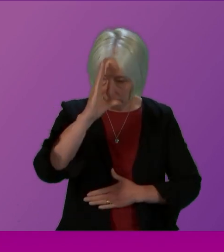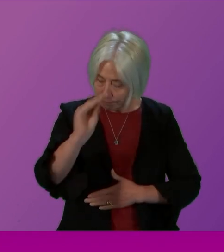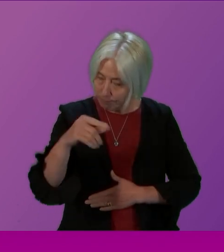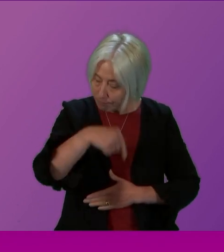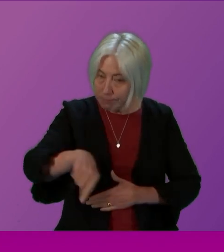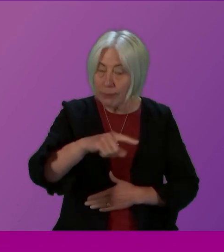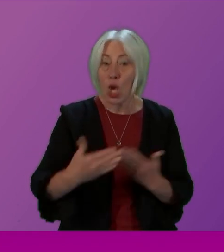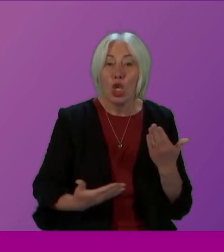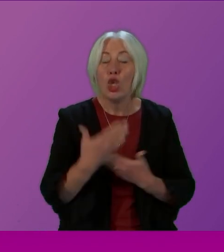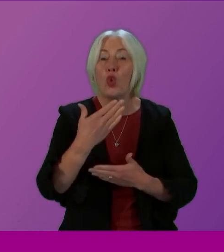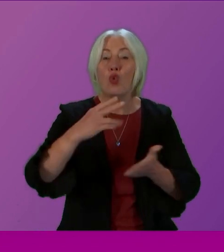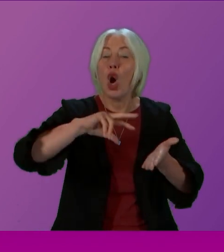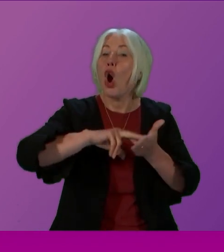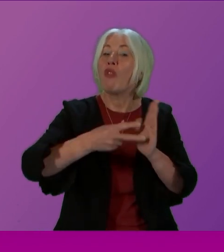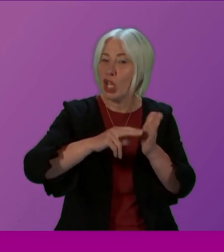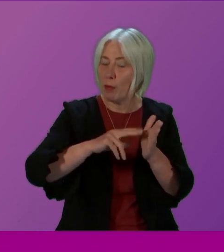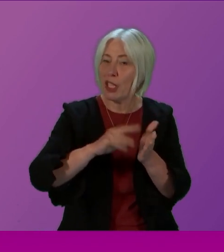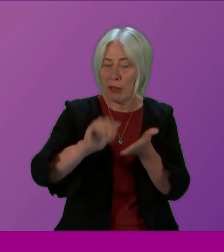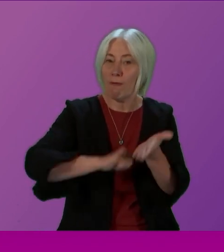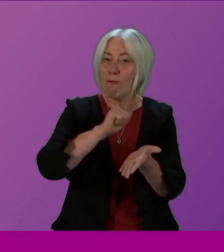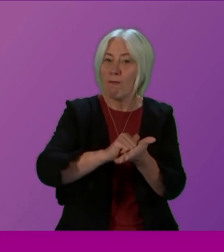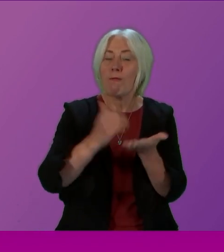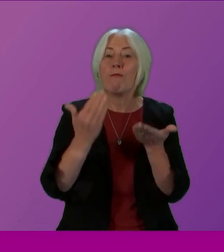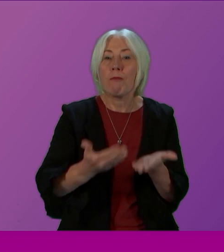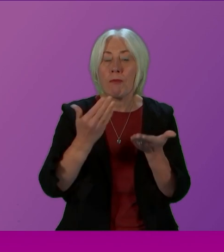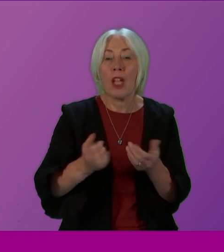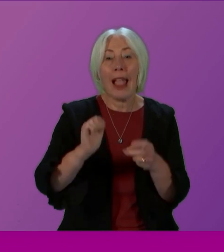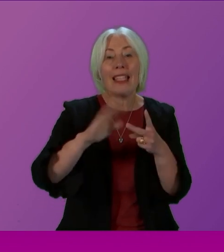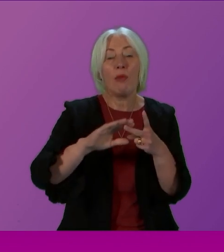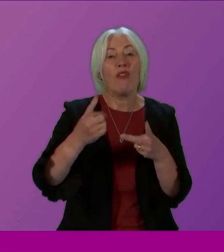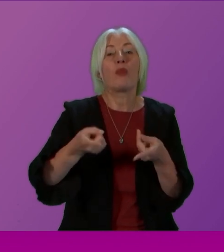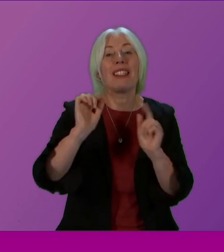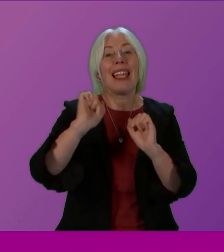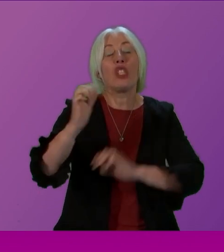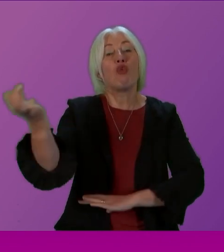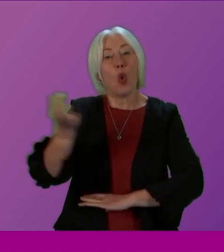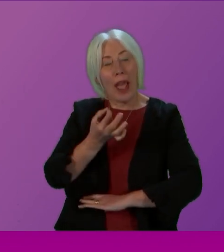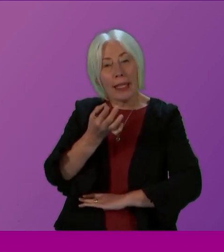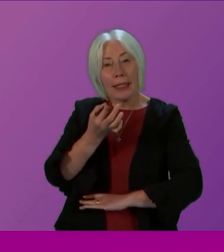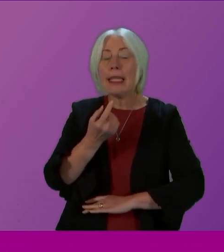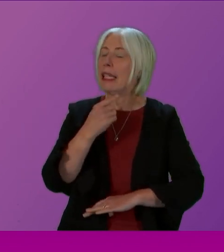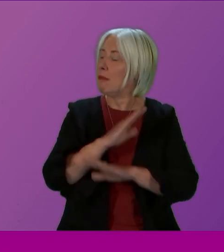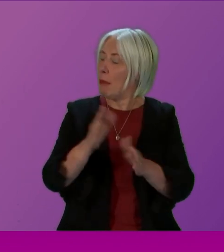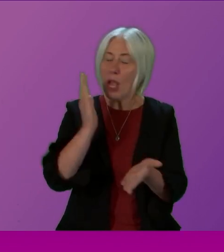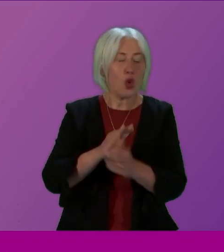request, new arrangements have been put in place to ensure that the situation does not arise again in the future.